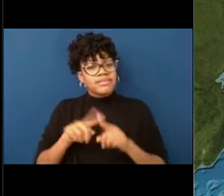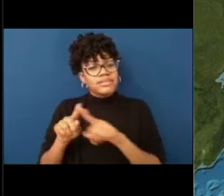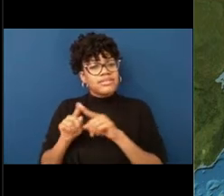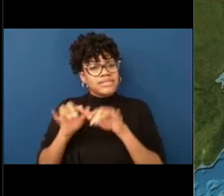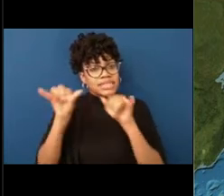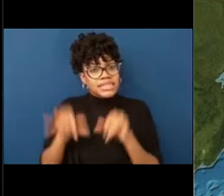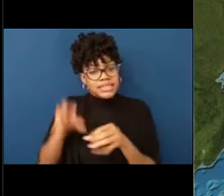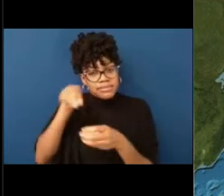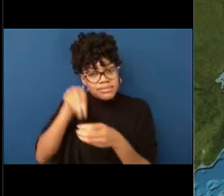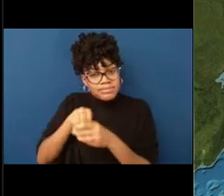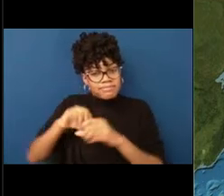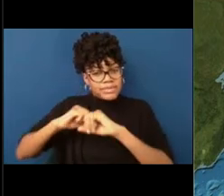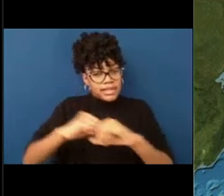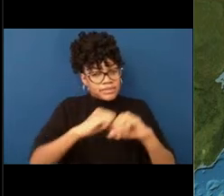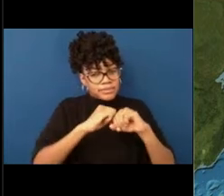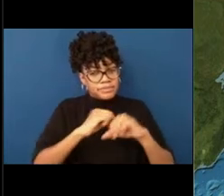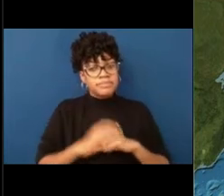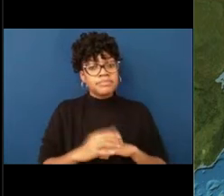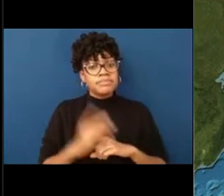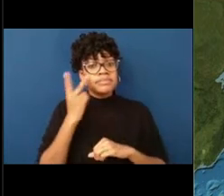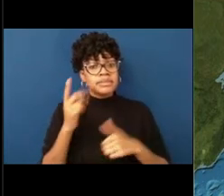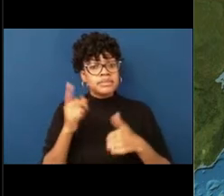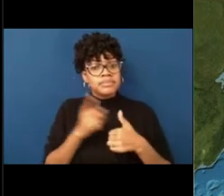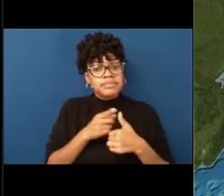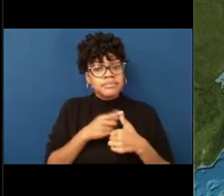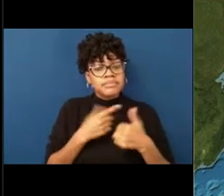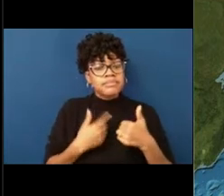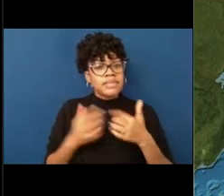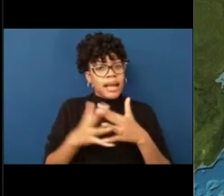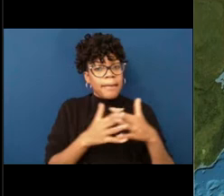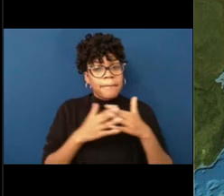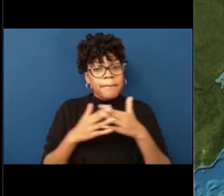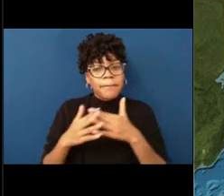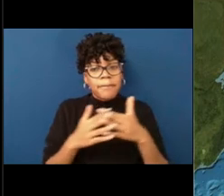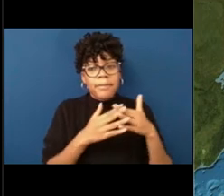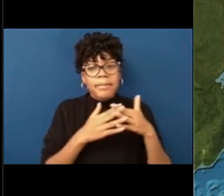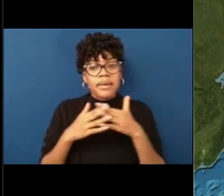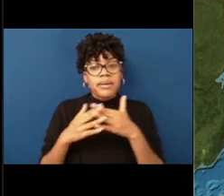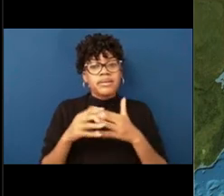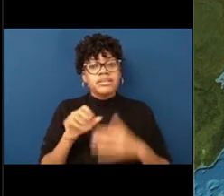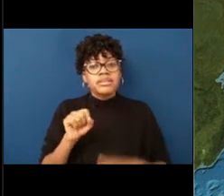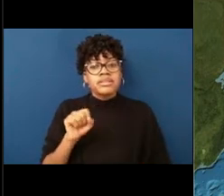the National Marine Sanctuary of American Samoa, the Hawaiian Islands Humpback Whale